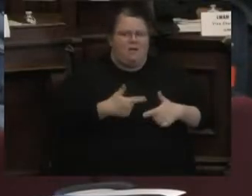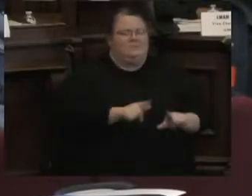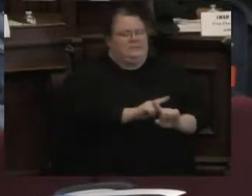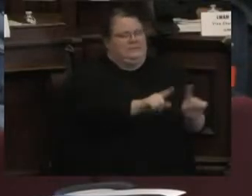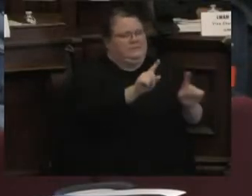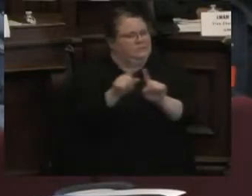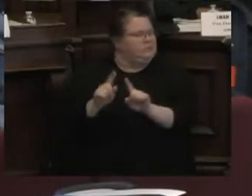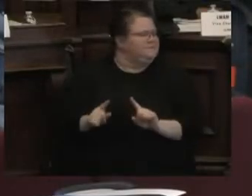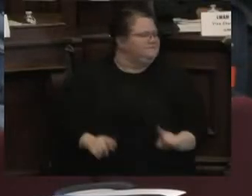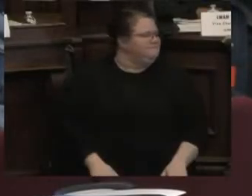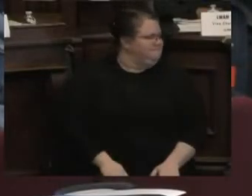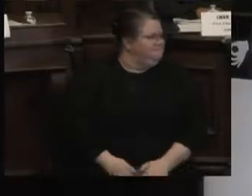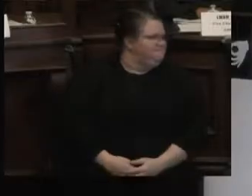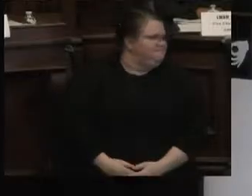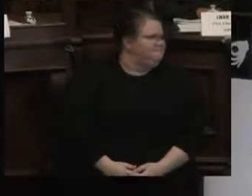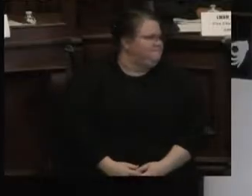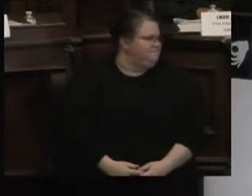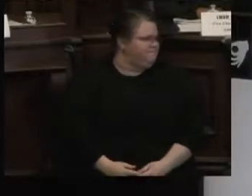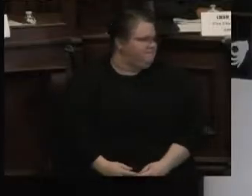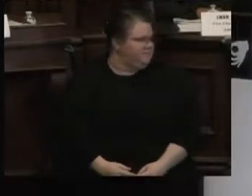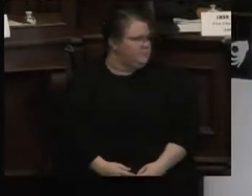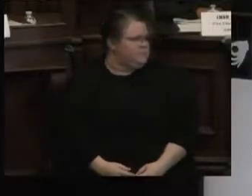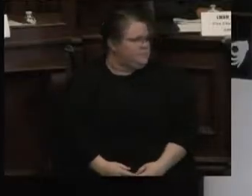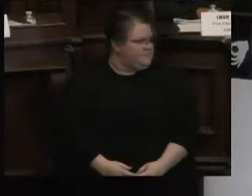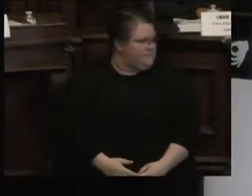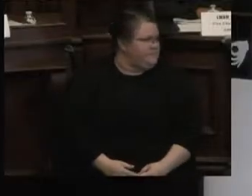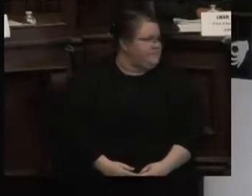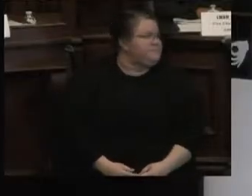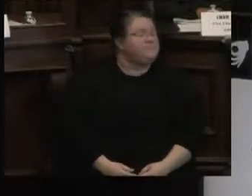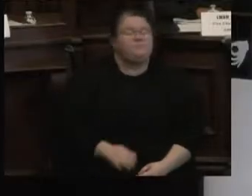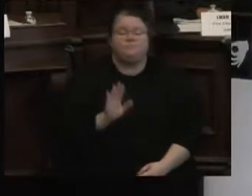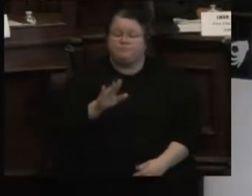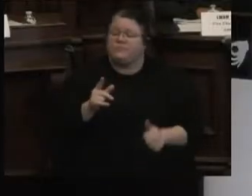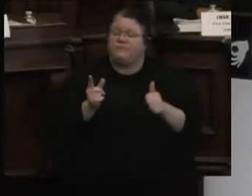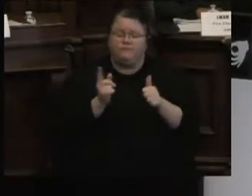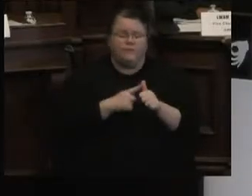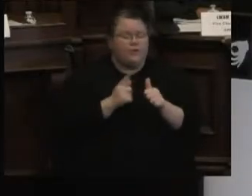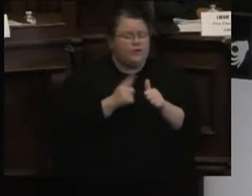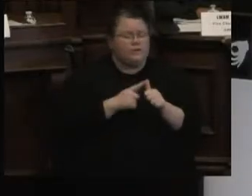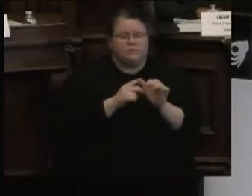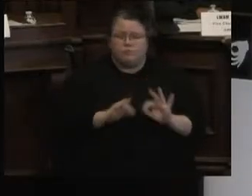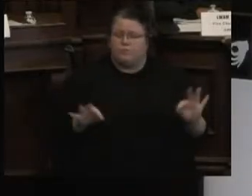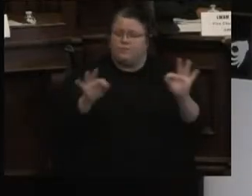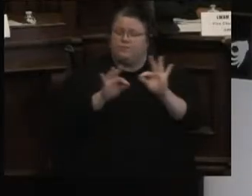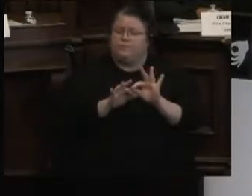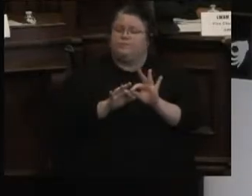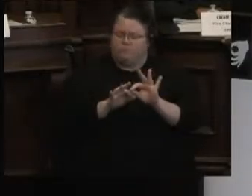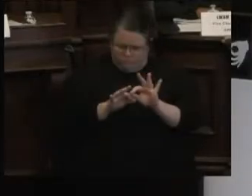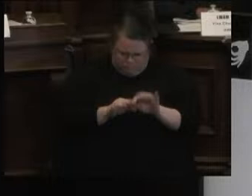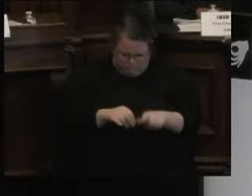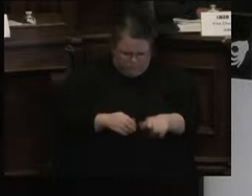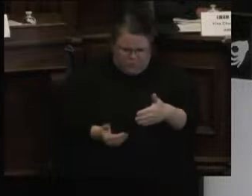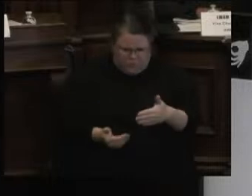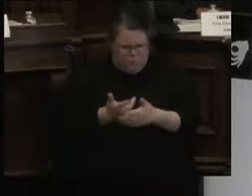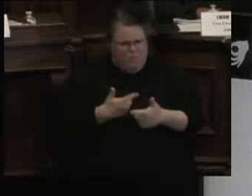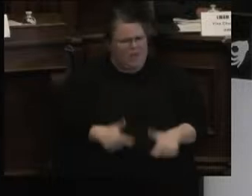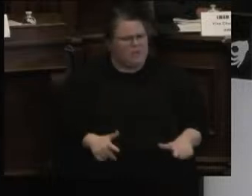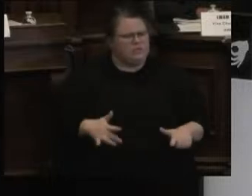The body language is important, and it differs from culture to